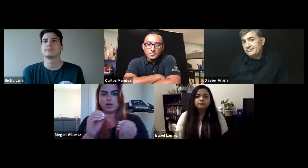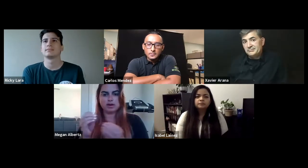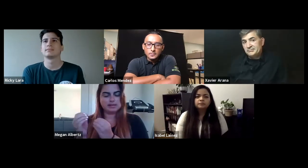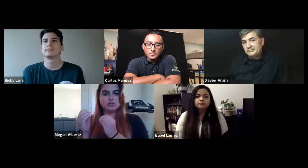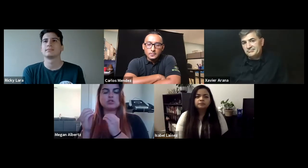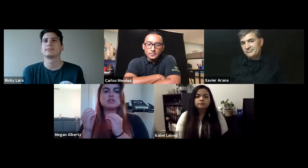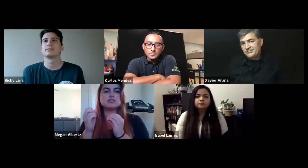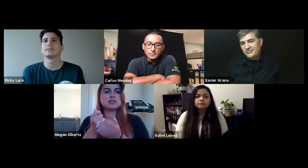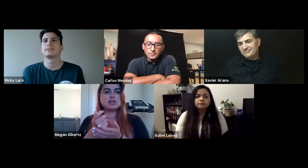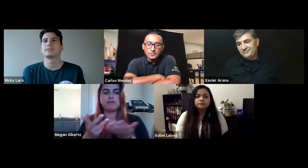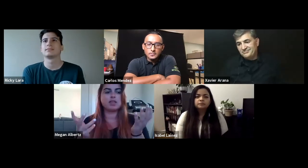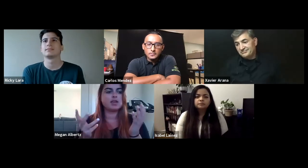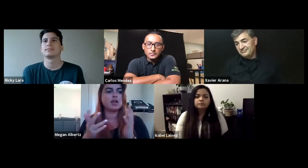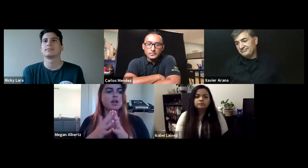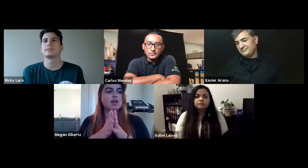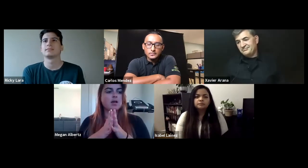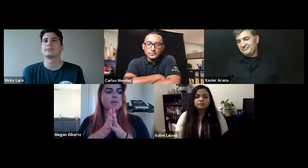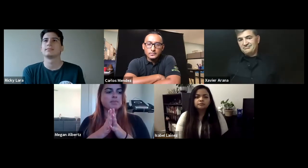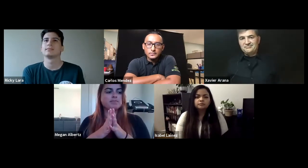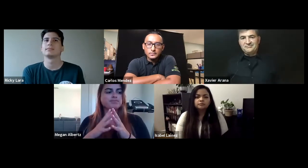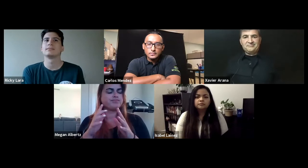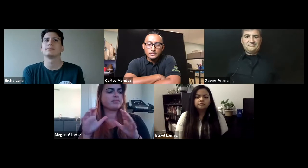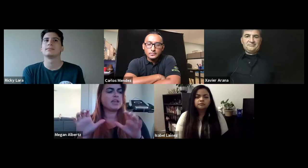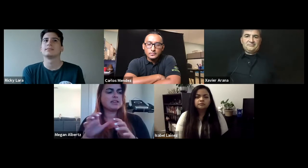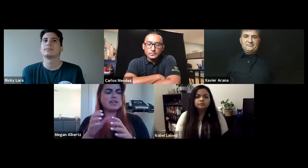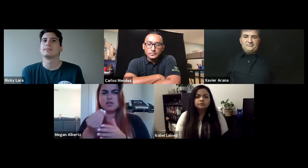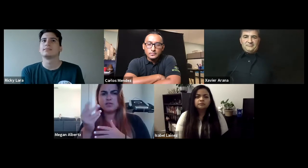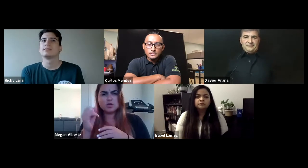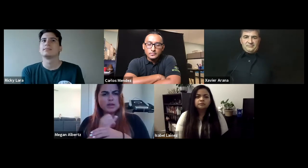and I joined different organizations.